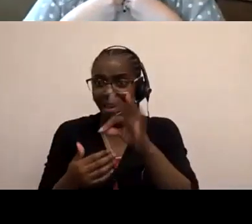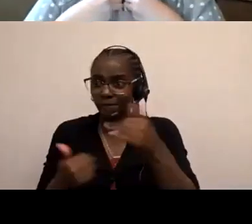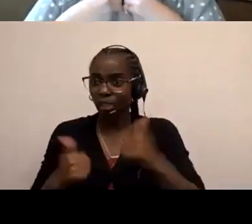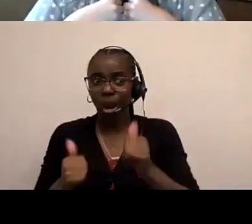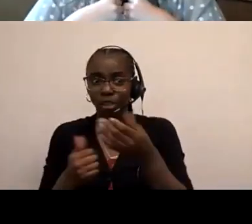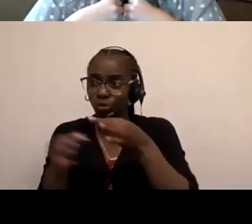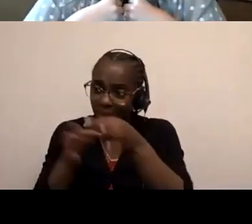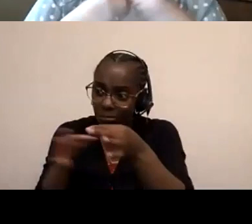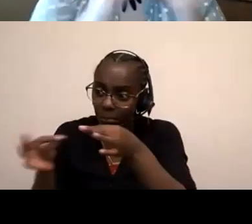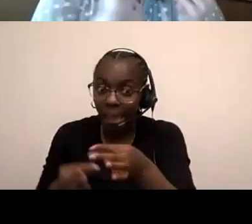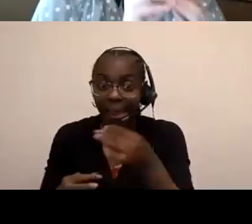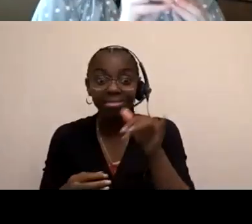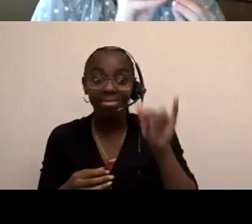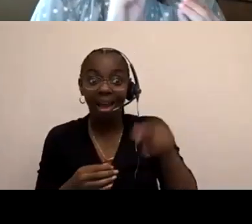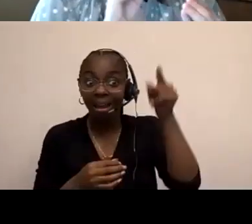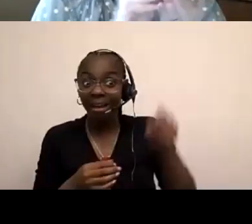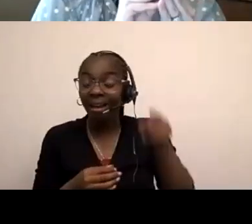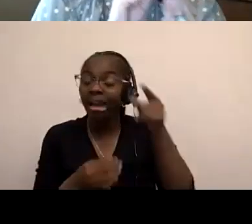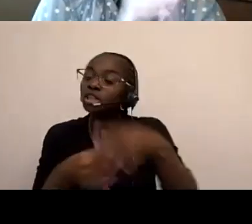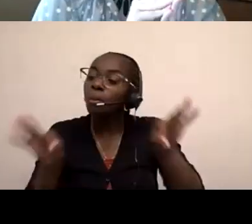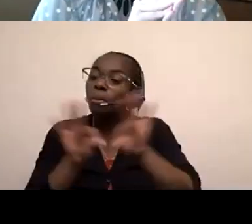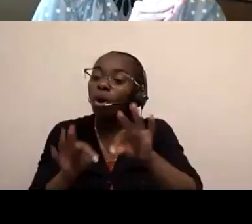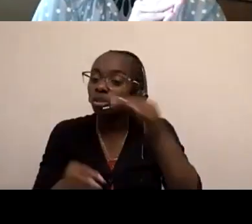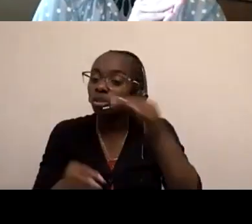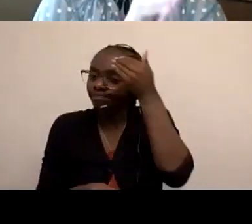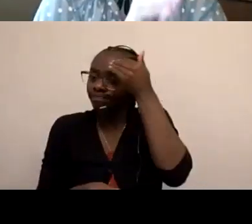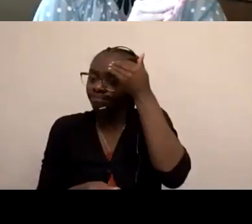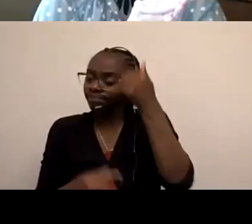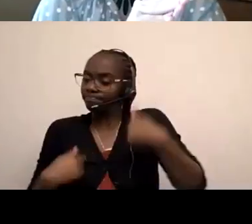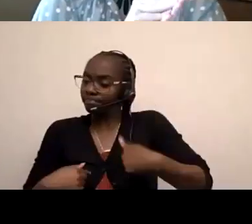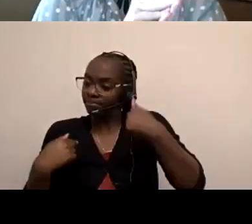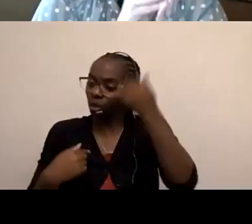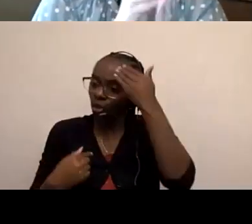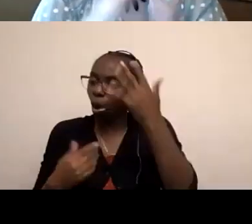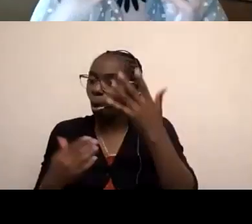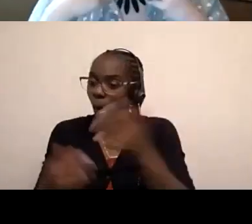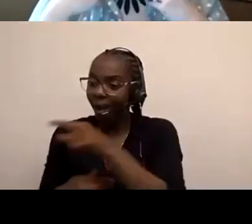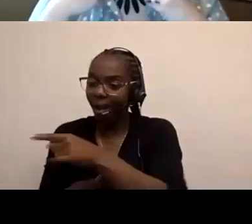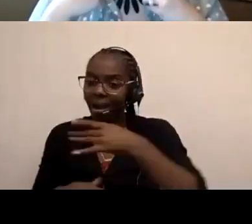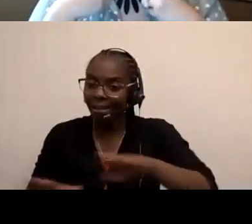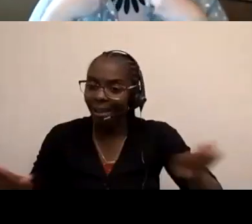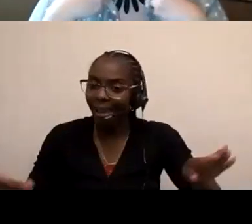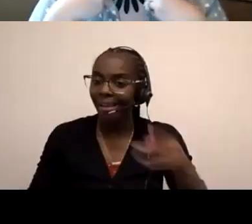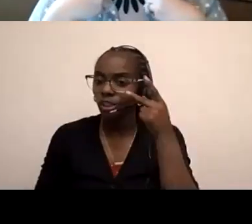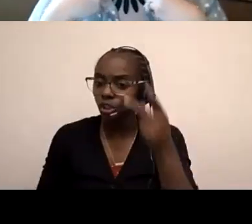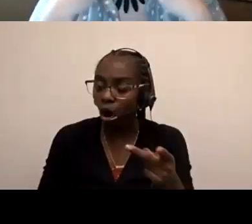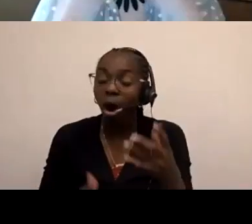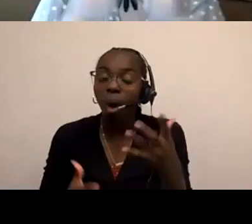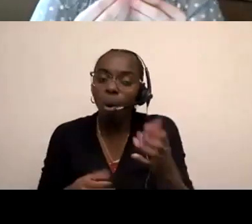KNOW EXACTLY WHAT MY CHILD EXPERIENCED AND SAW. BECAUSE I WANT TO BE ABLE TO BE RESPONSIVE